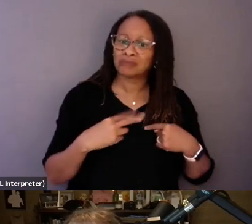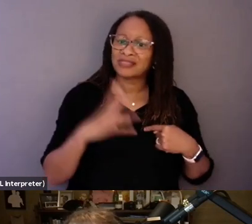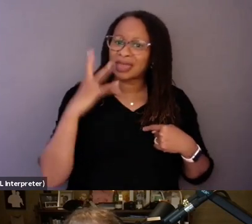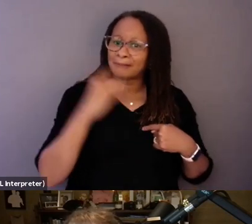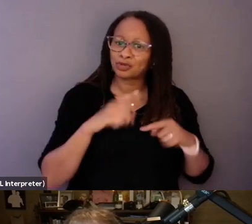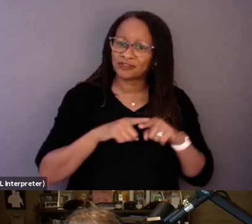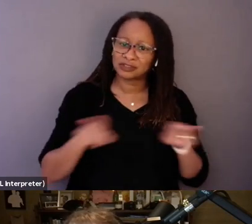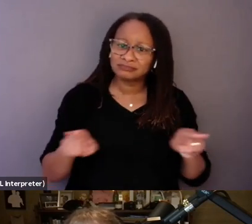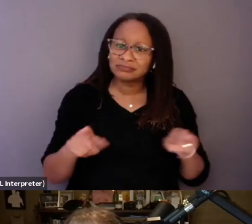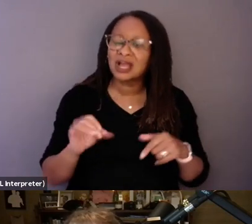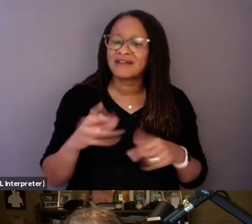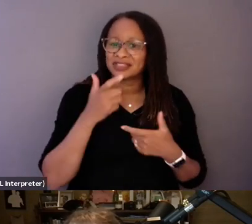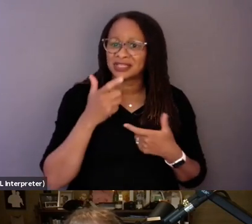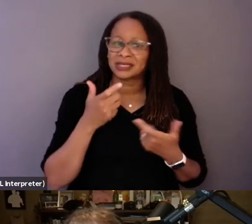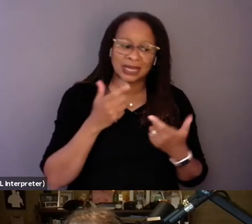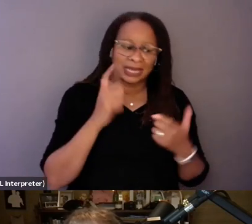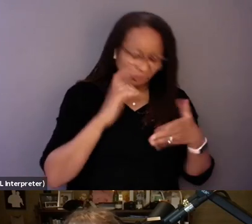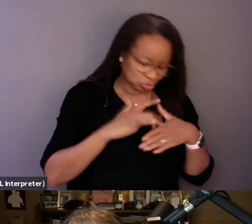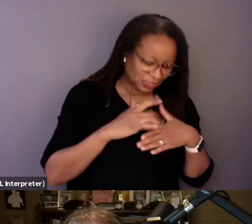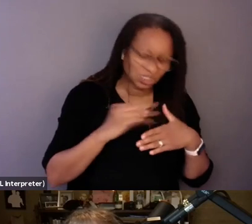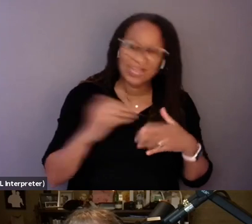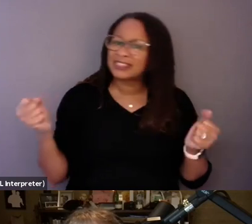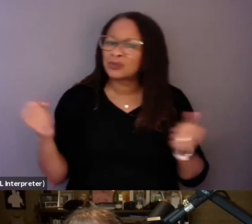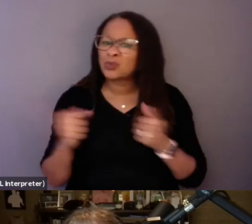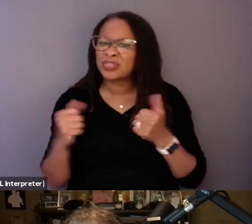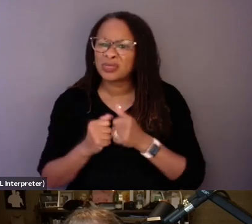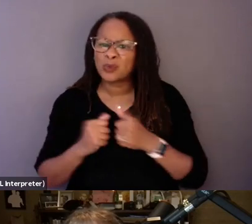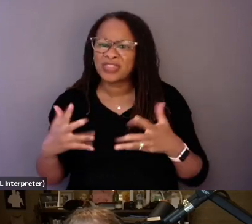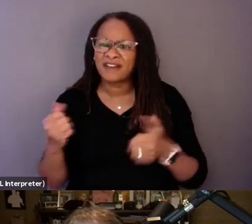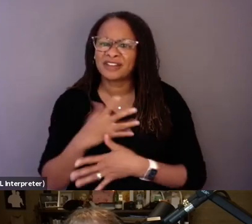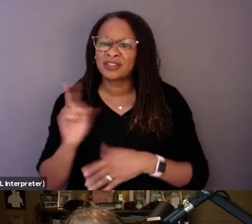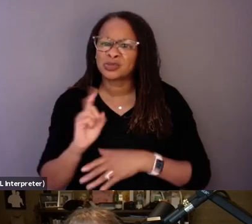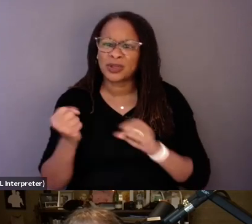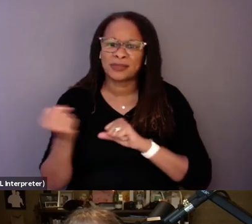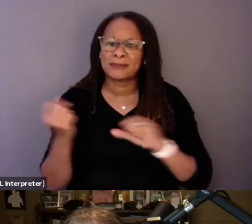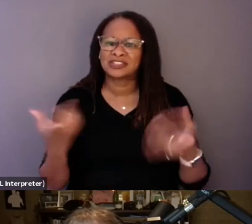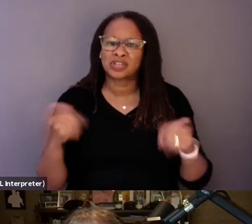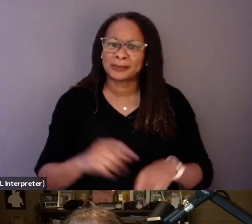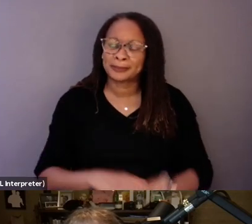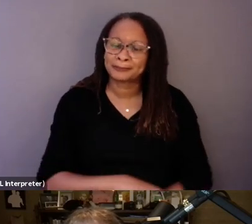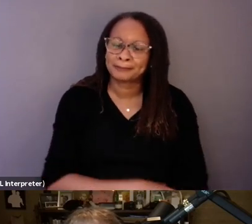of the introspection and the fearlessness was this sort of that is where the magic happens, right? Yeah, you just sort of had an image or thought that